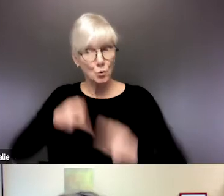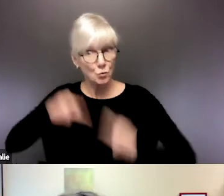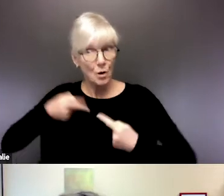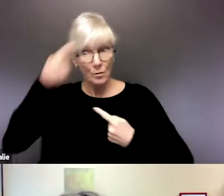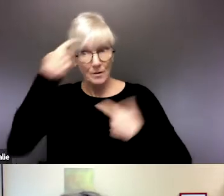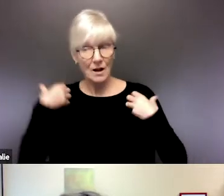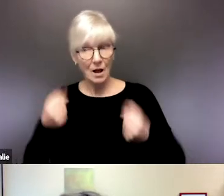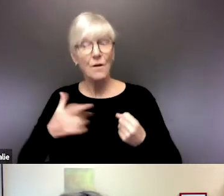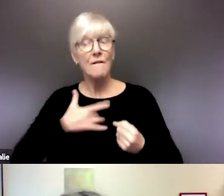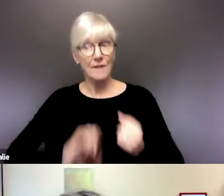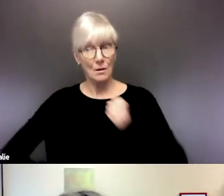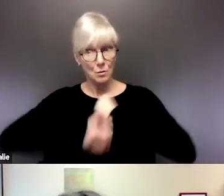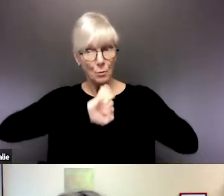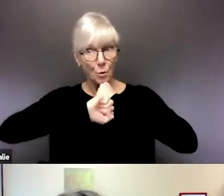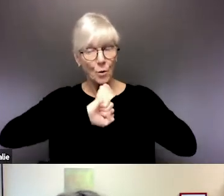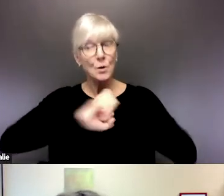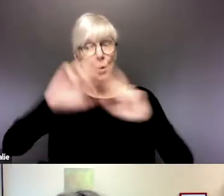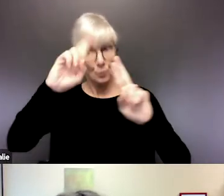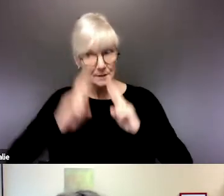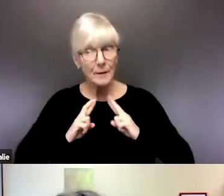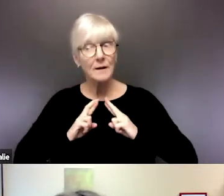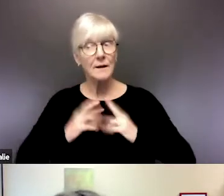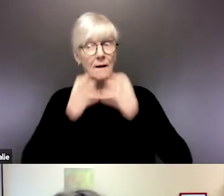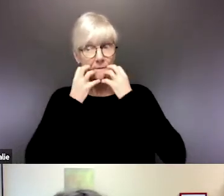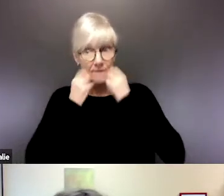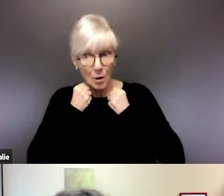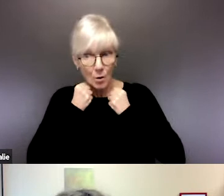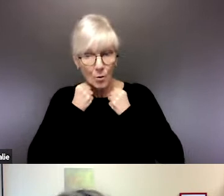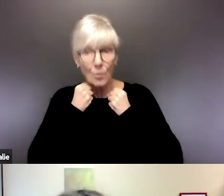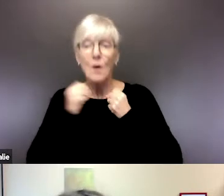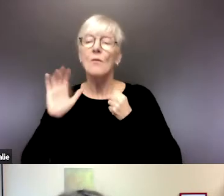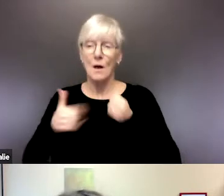are all factors in the prevention for mental health problems in the workplace.